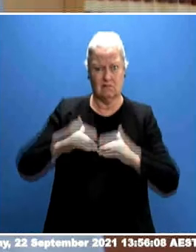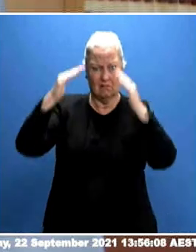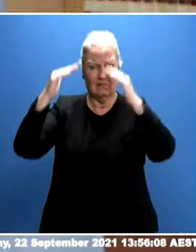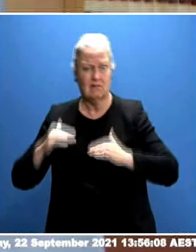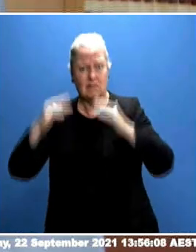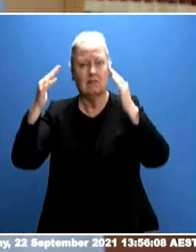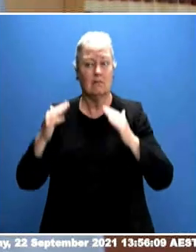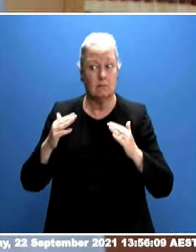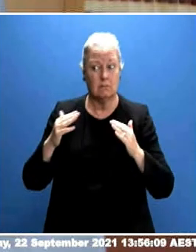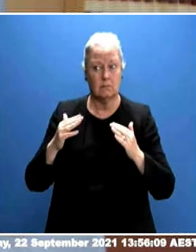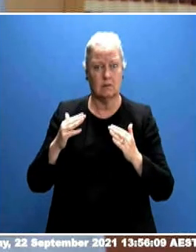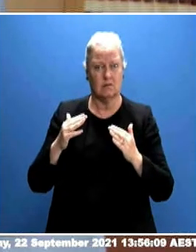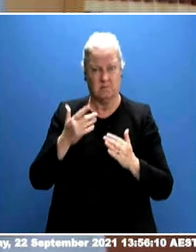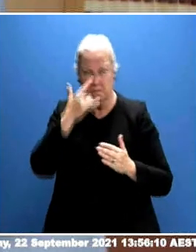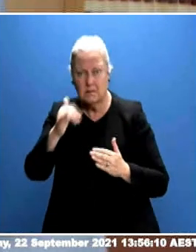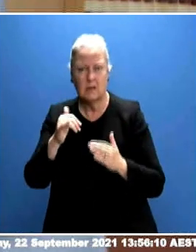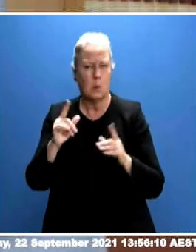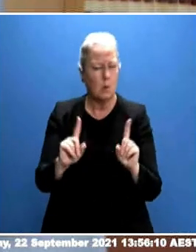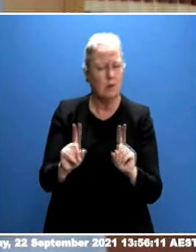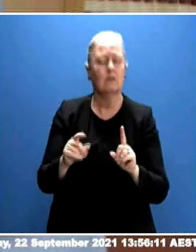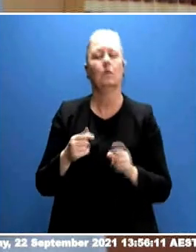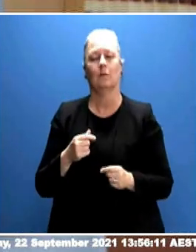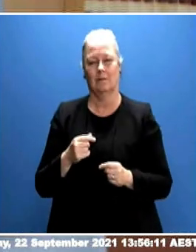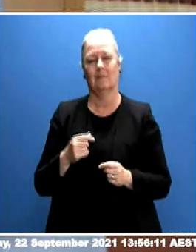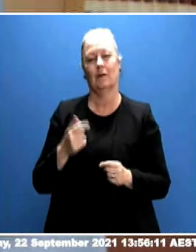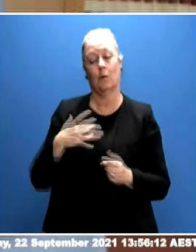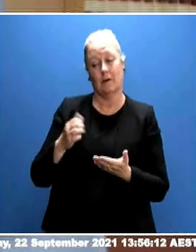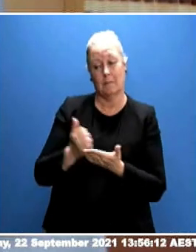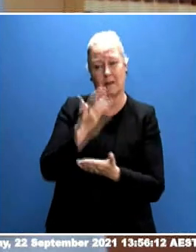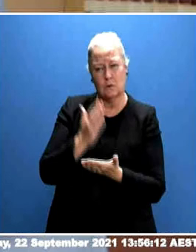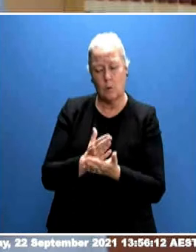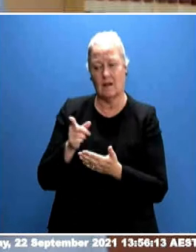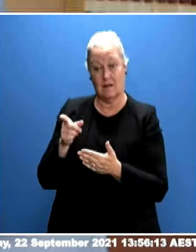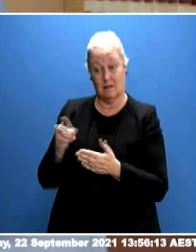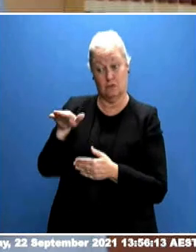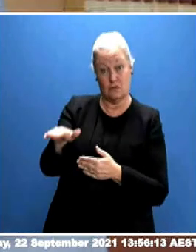We also make sure that the child meets the age range, which is 12 to 17,